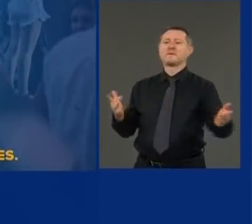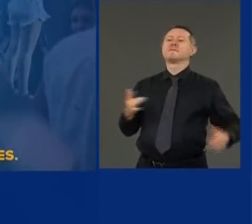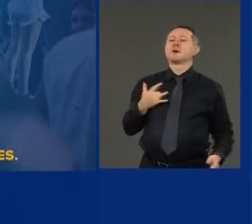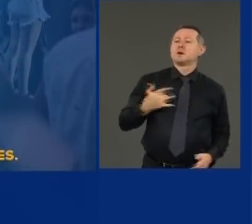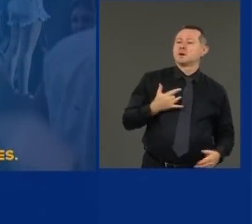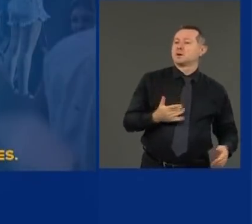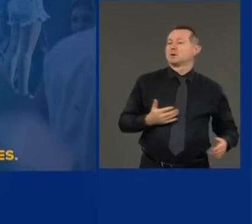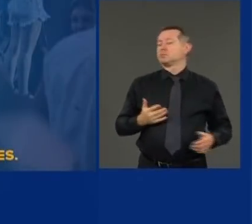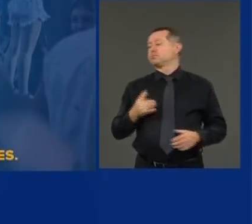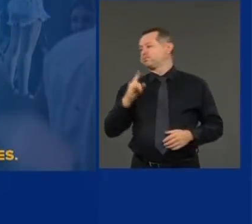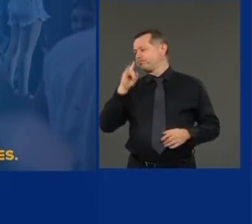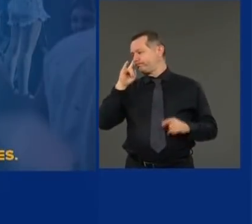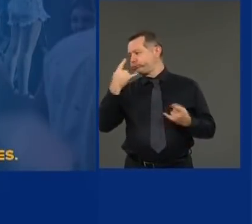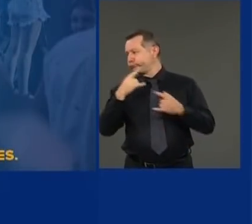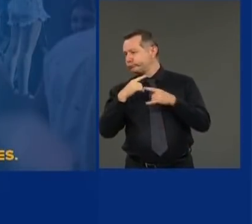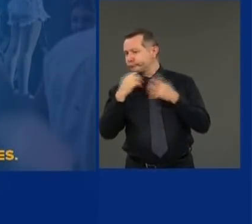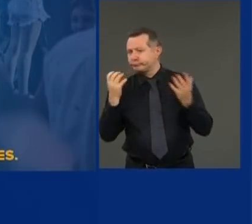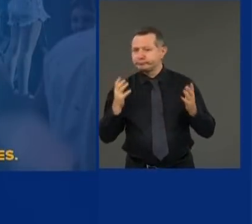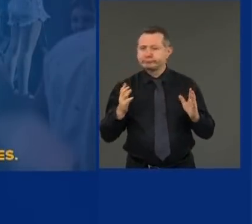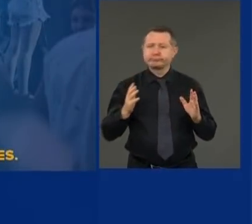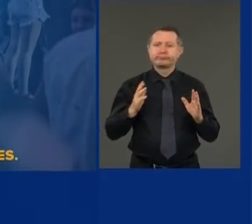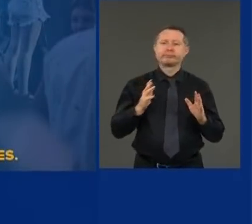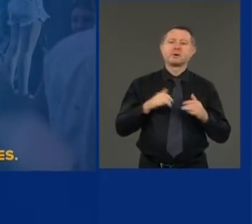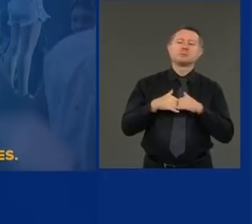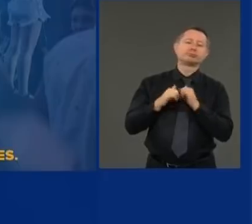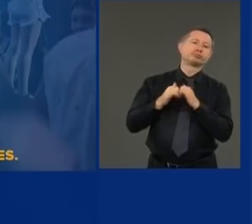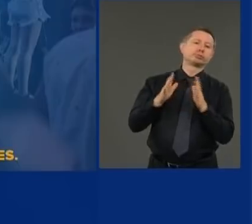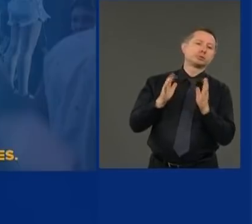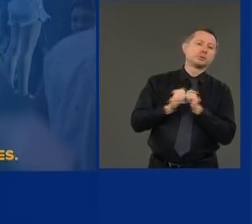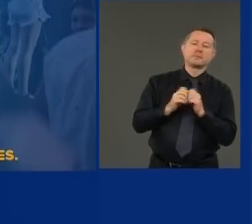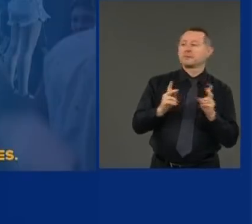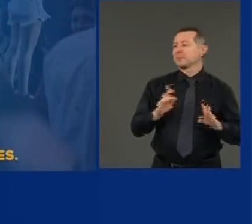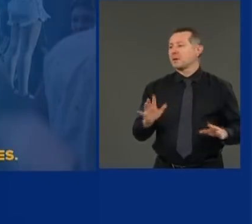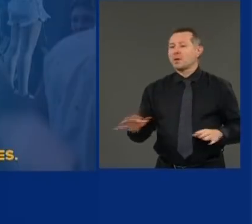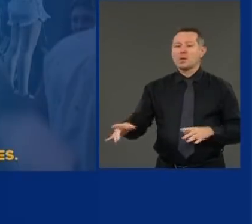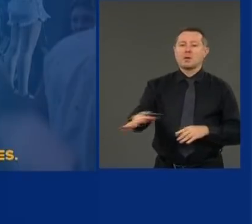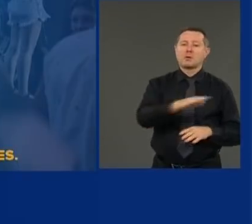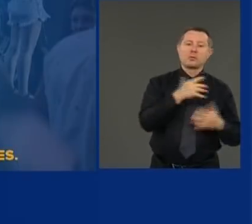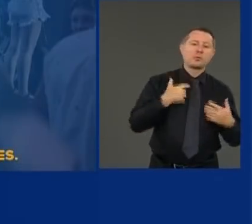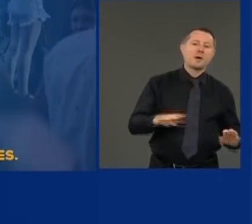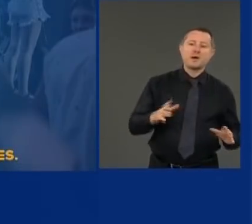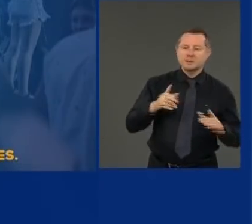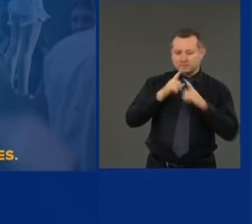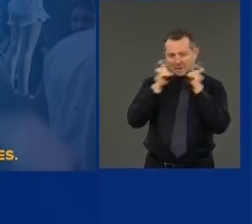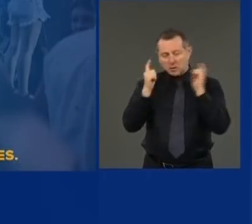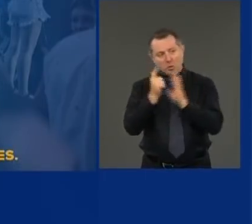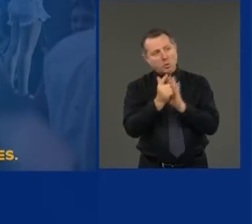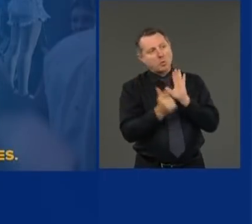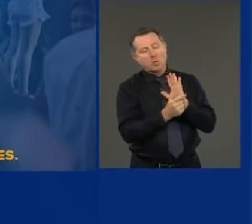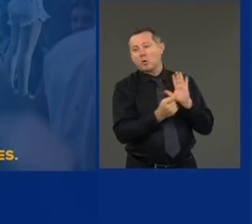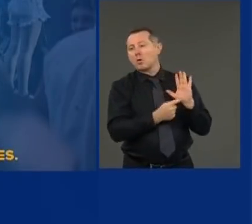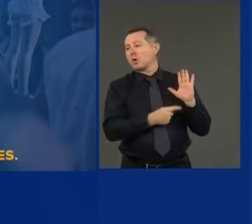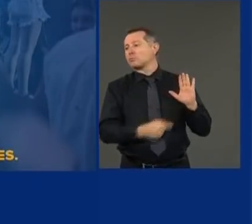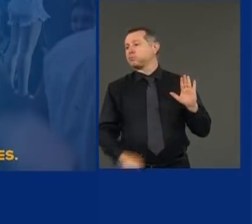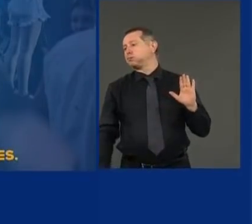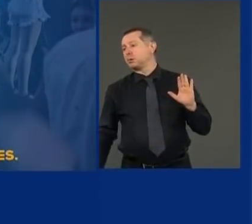AND I'M GOING TO HAVE ANOTHER ROUND OF CONVERSATIONS TODAY. I UNDERSTAND THAT IT IS NOT